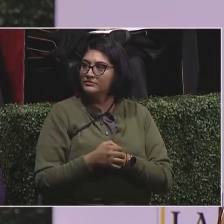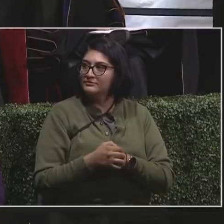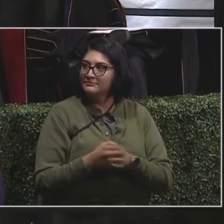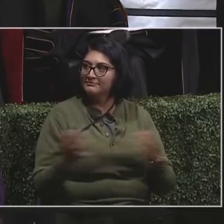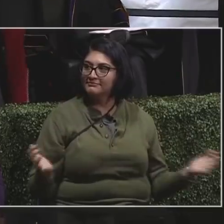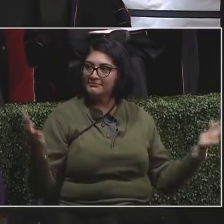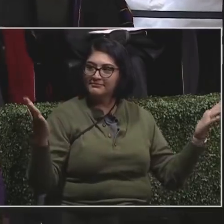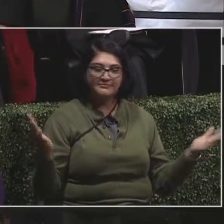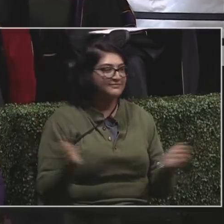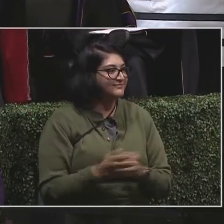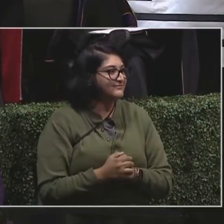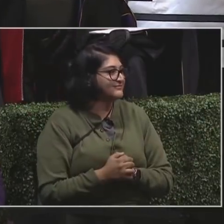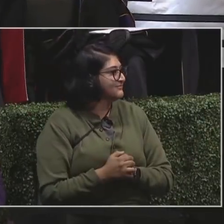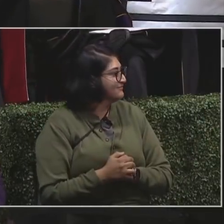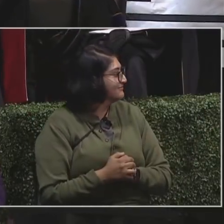COUNTY SUPERVISOR MIKE ANTONOVICH.